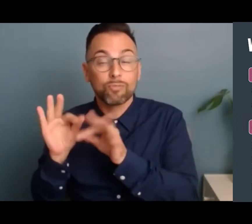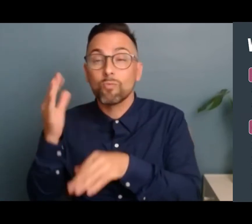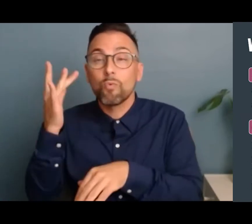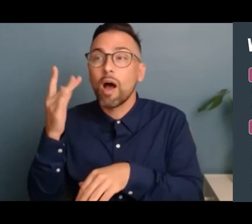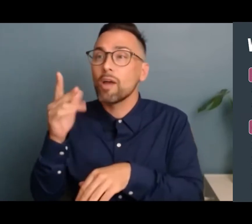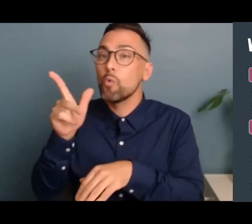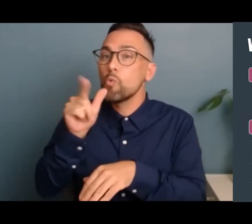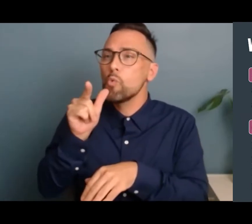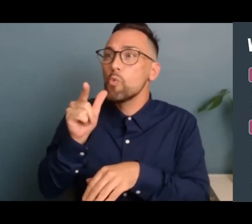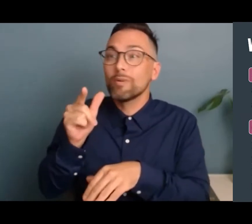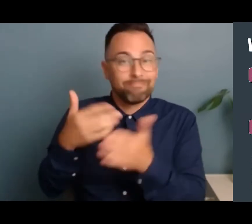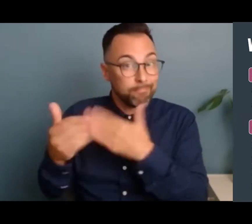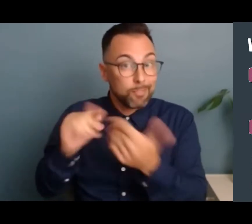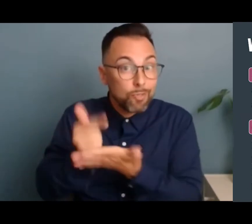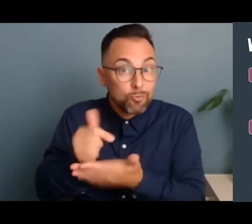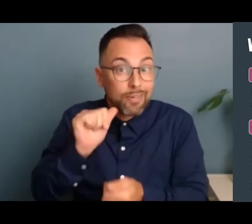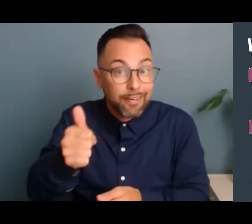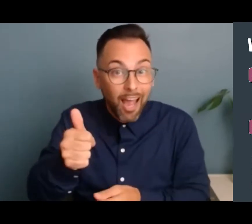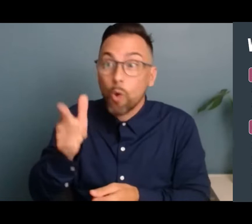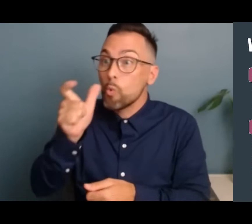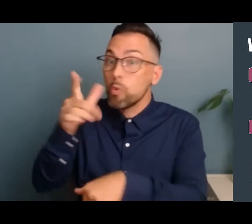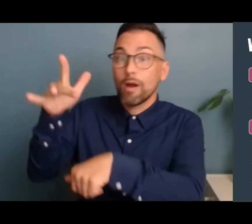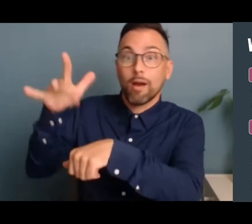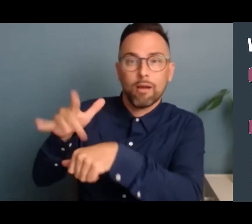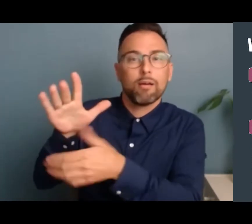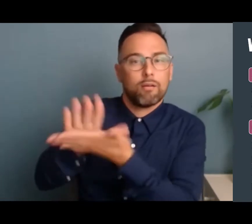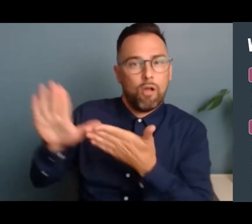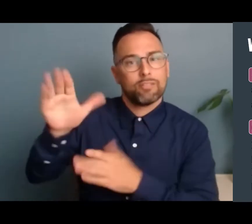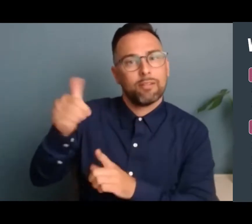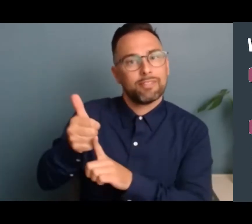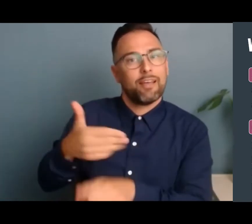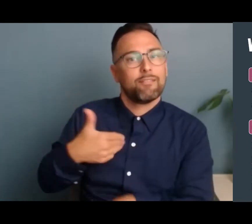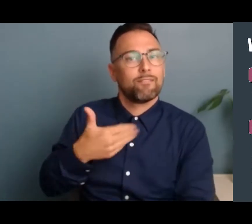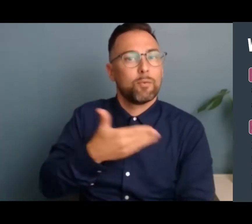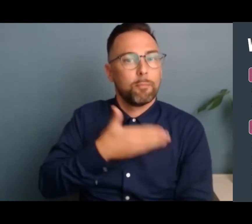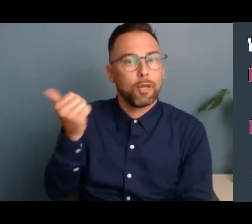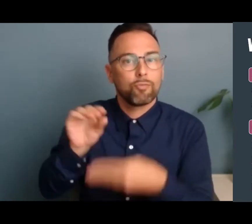that college is important. Whether someone graduates or not, if they've attended graduate at some point,